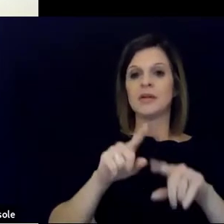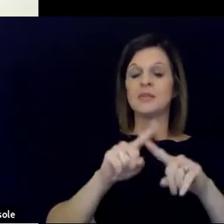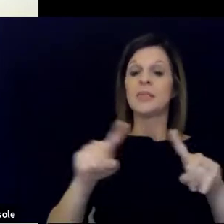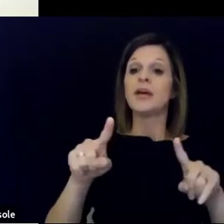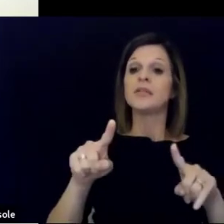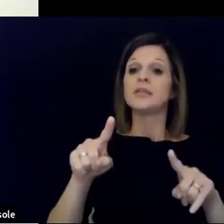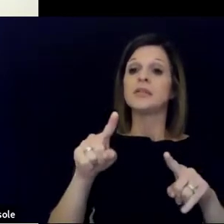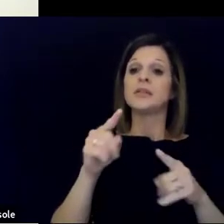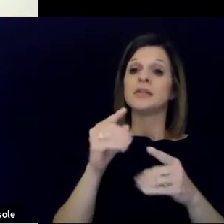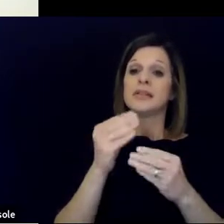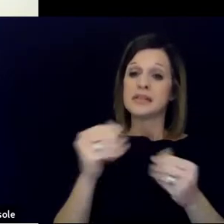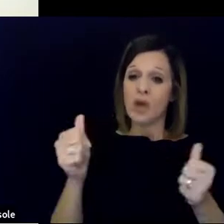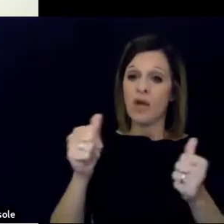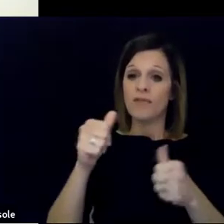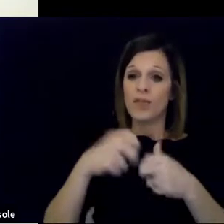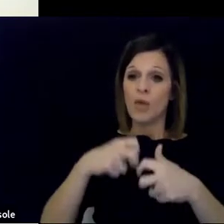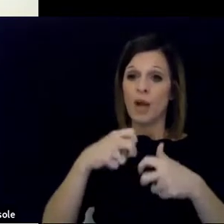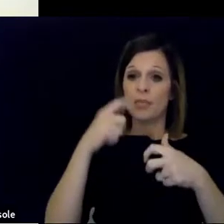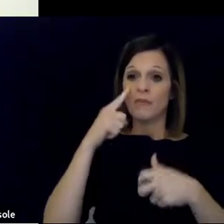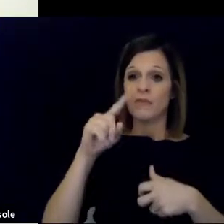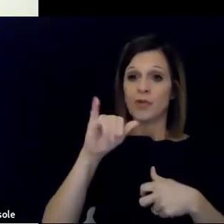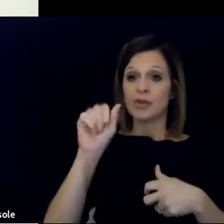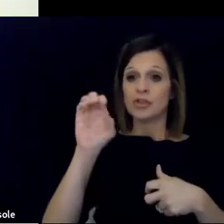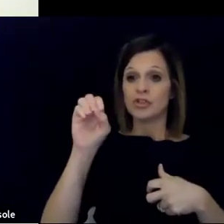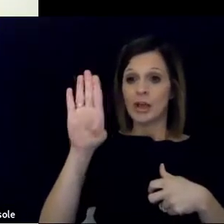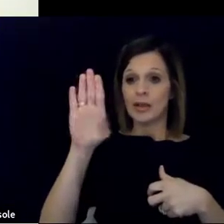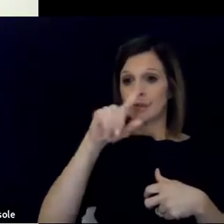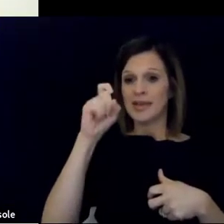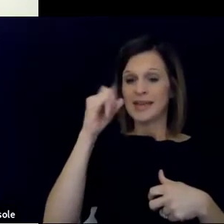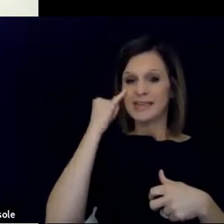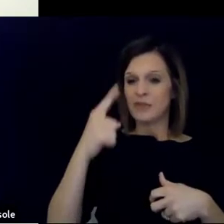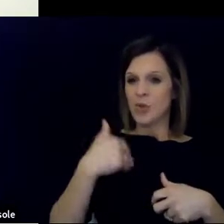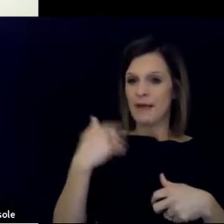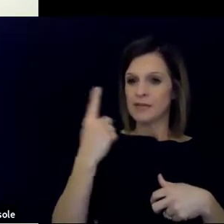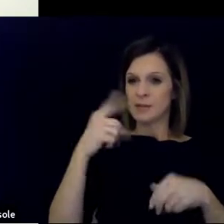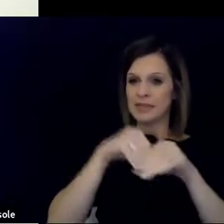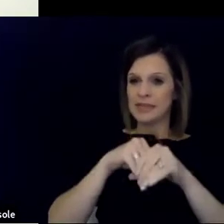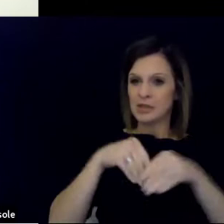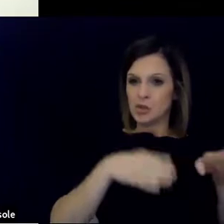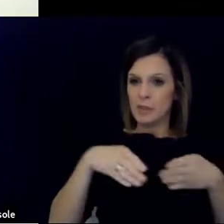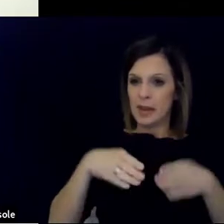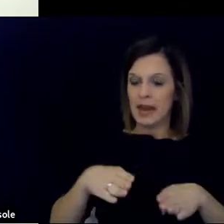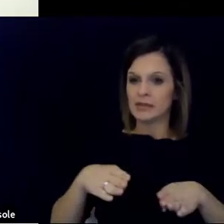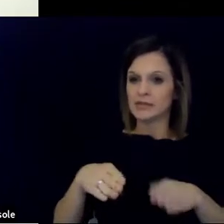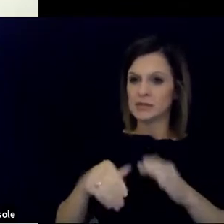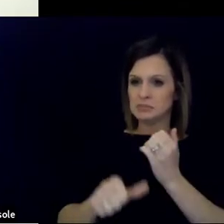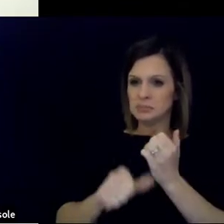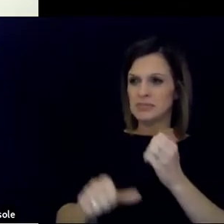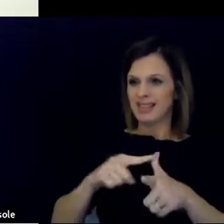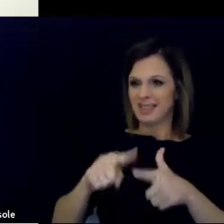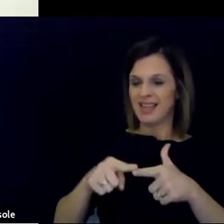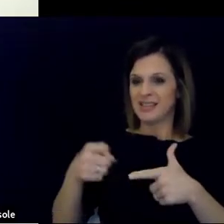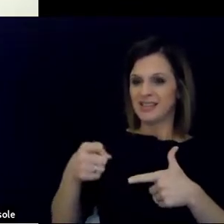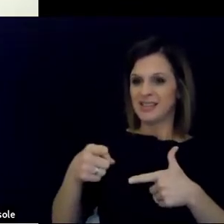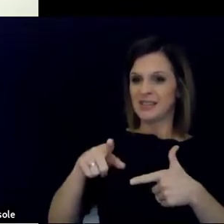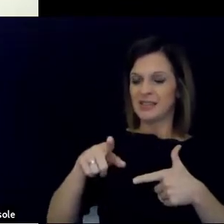So part of the solution is to figure if that's the reason, is to make sure that we have the potty better time